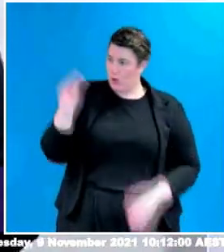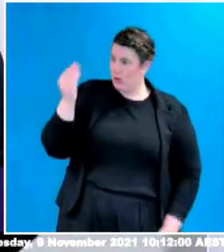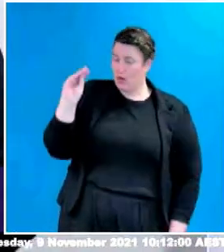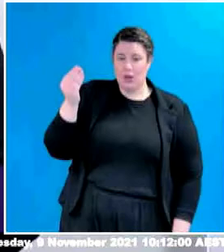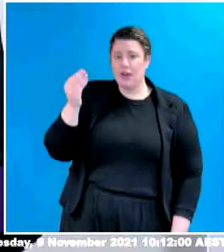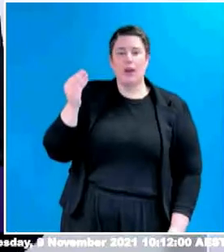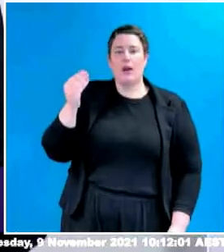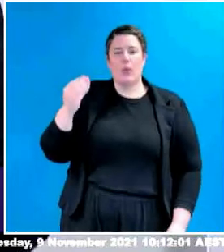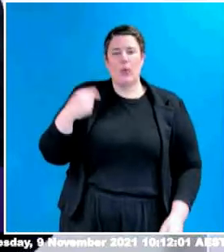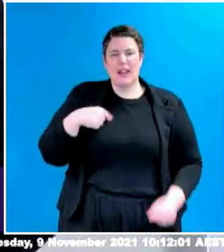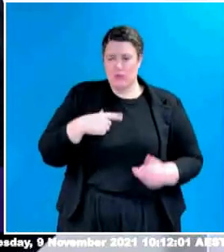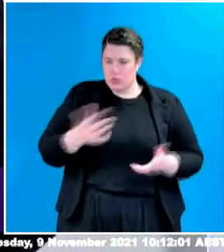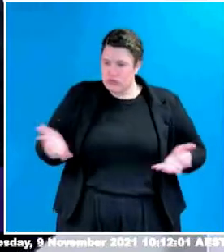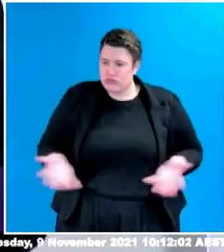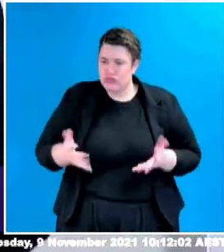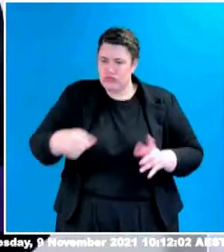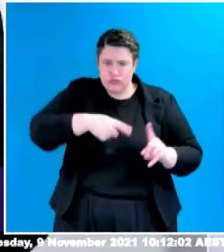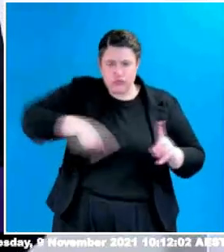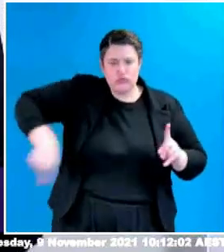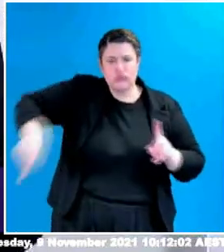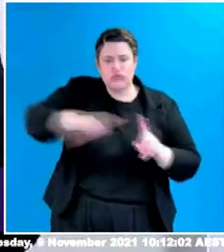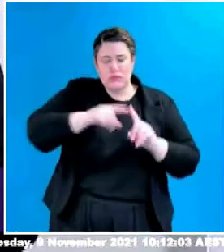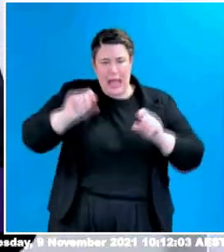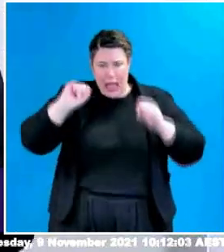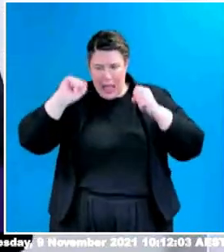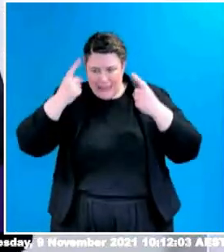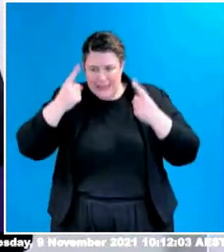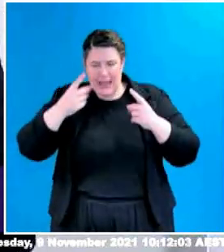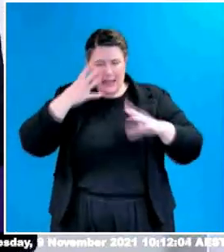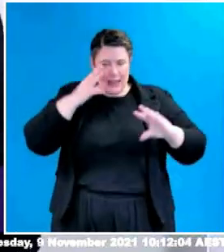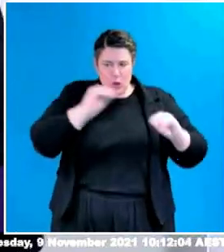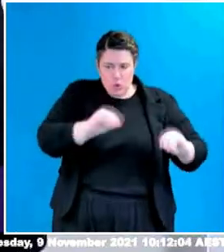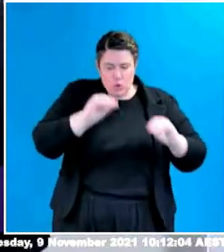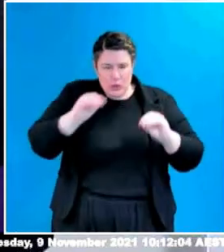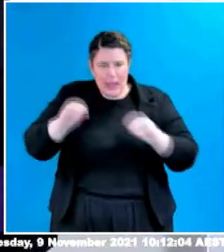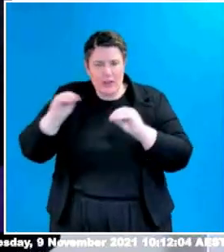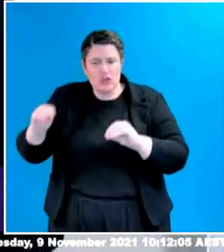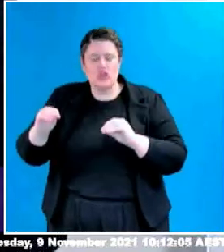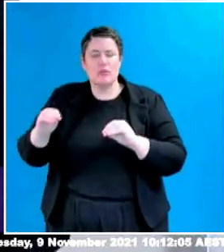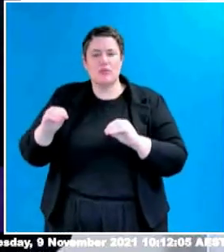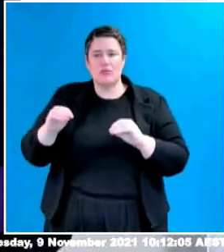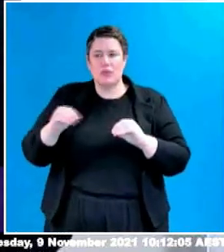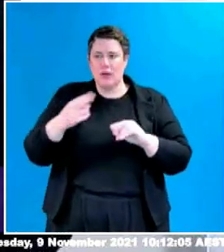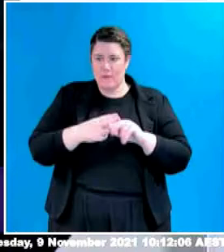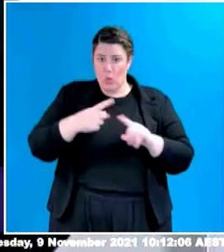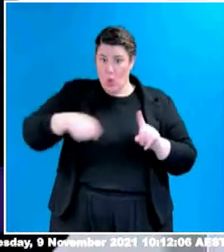build the culture and build awareness and education for the public authorities